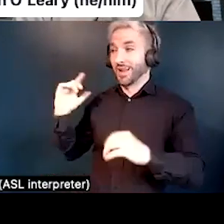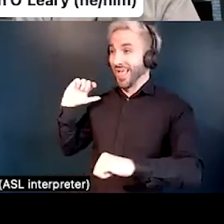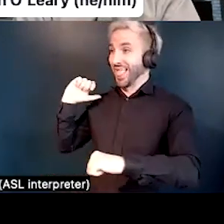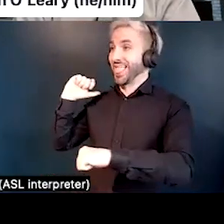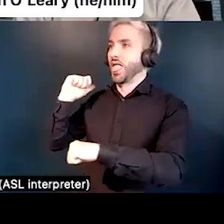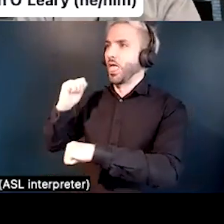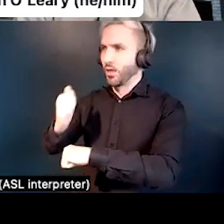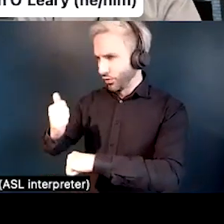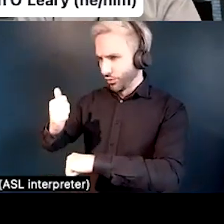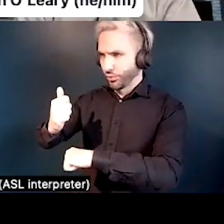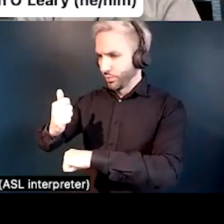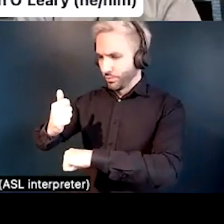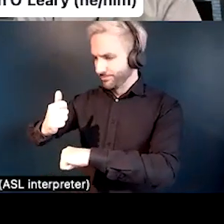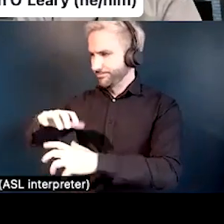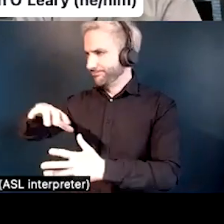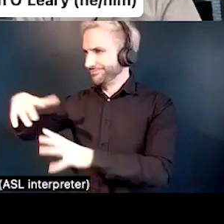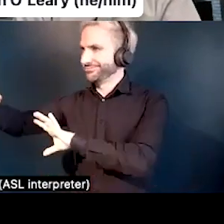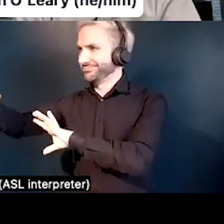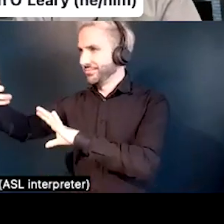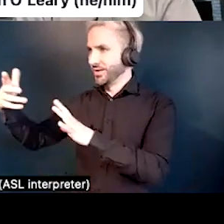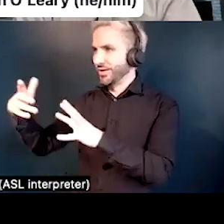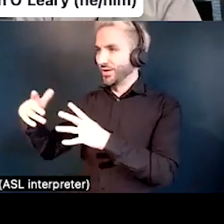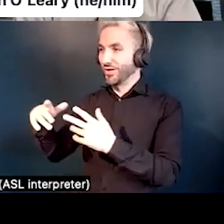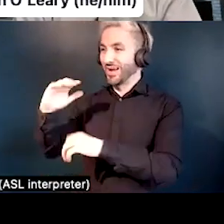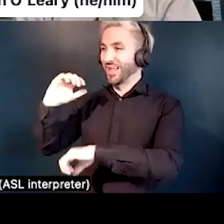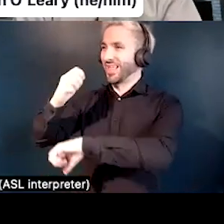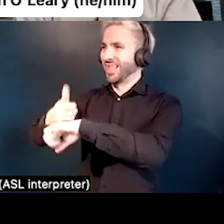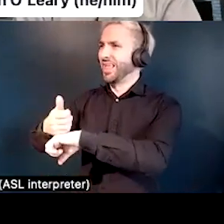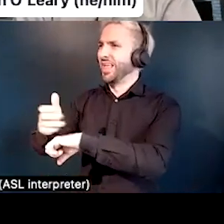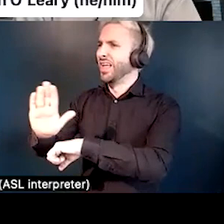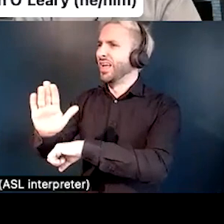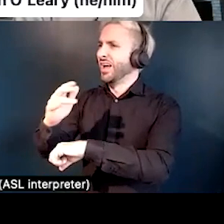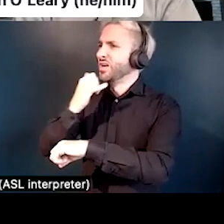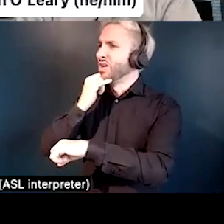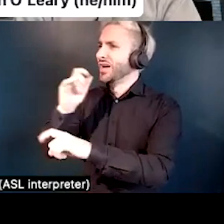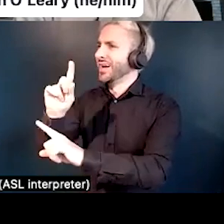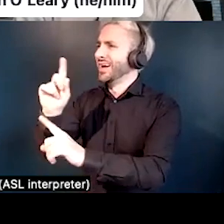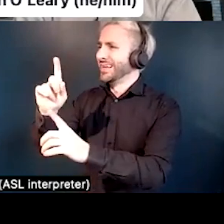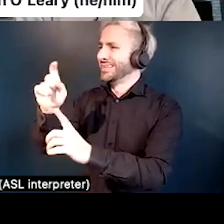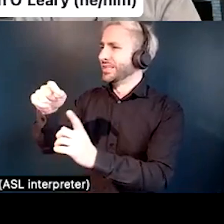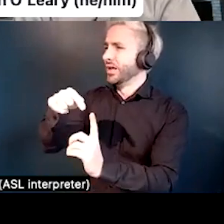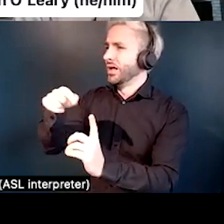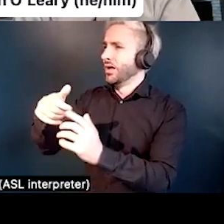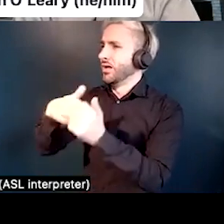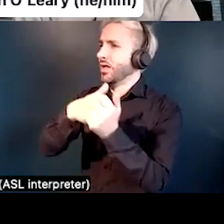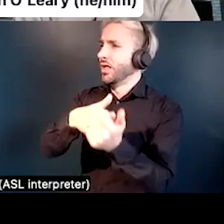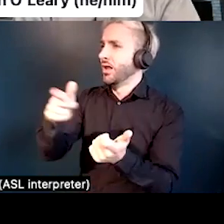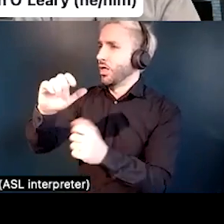only get partially adopted. Taking it in stride is both accepting that not everything's possible